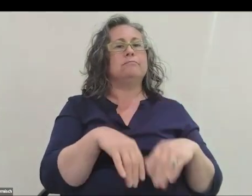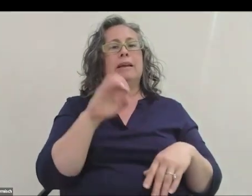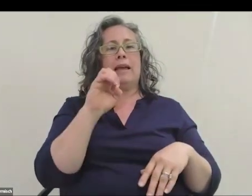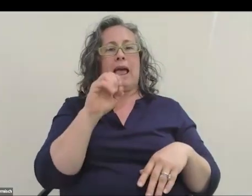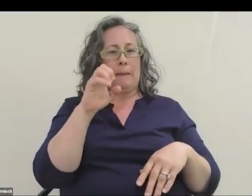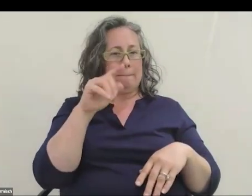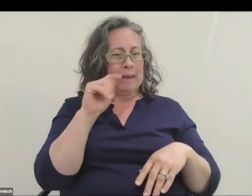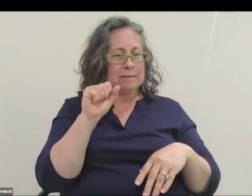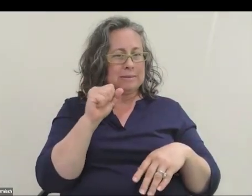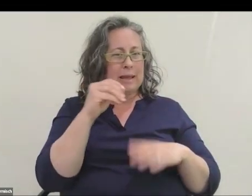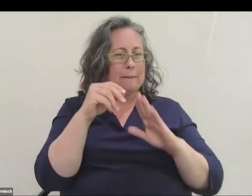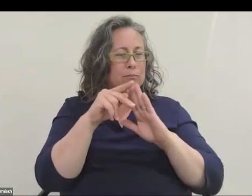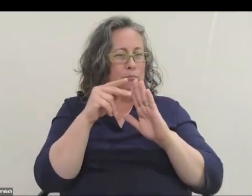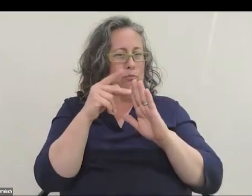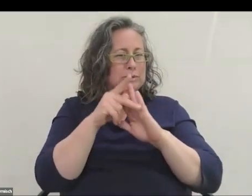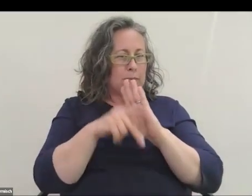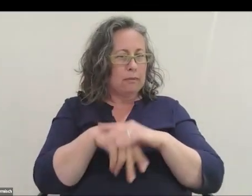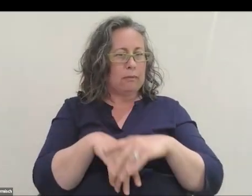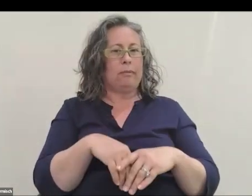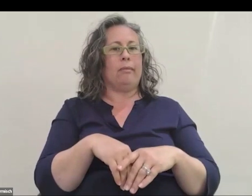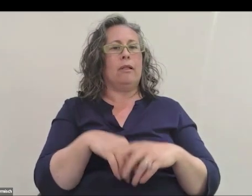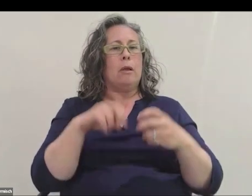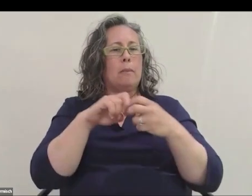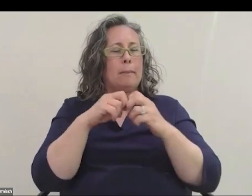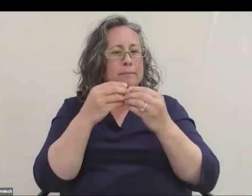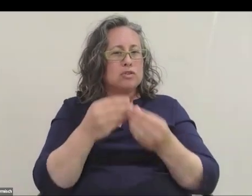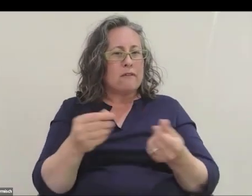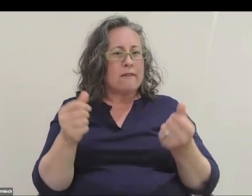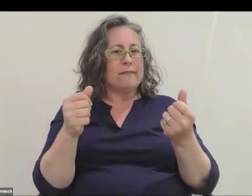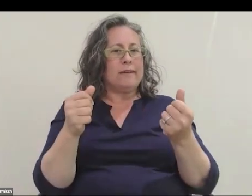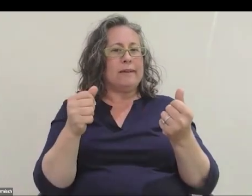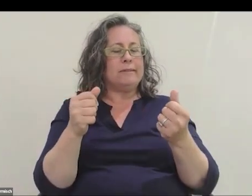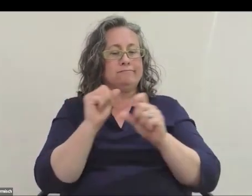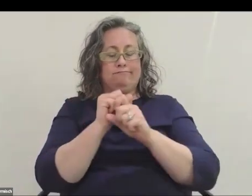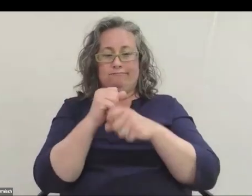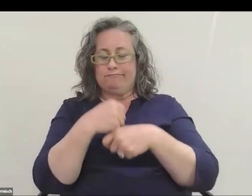the element principles for space art, and as well as problem-solving,